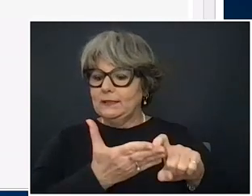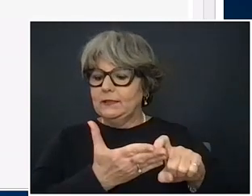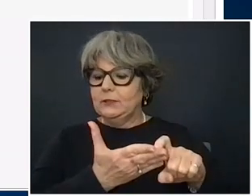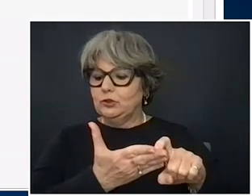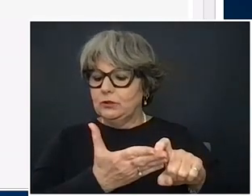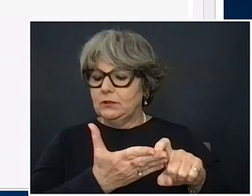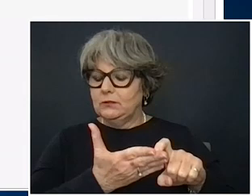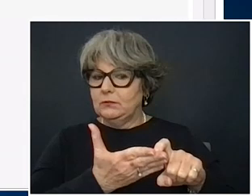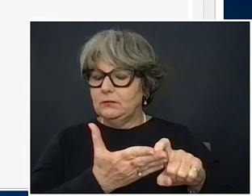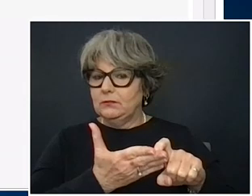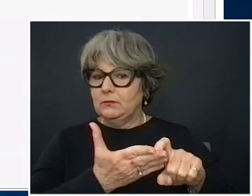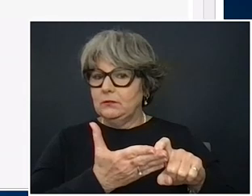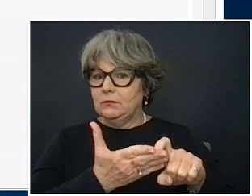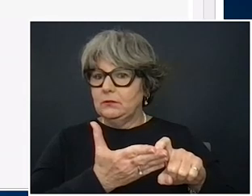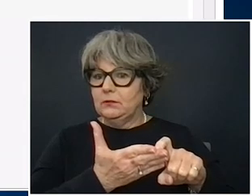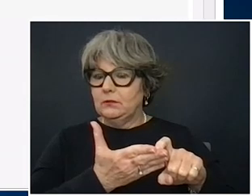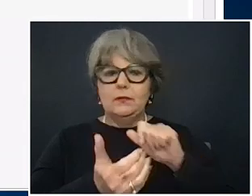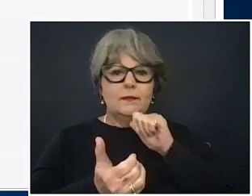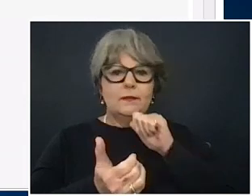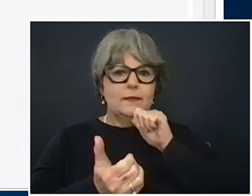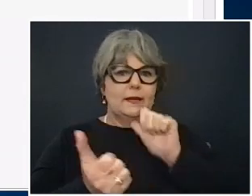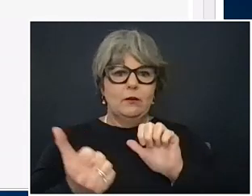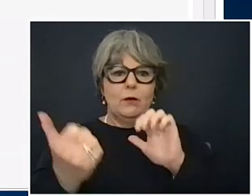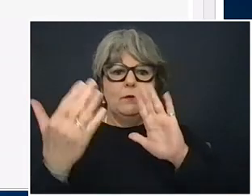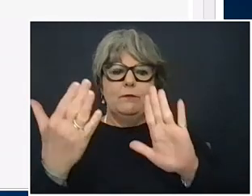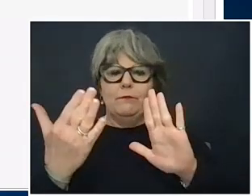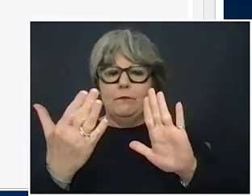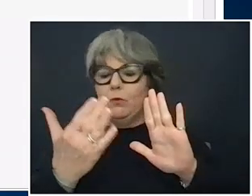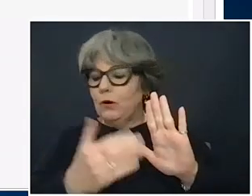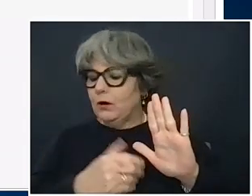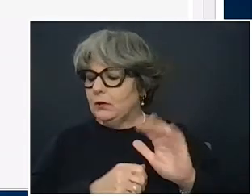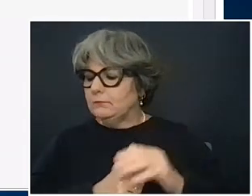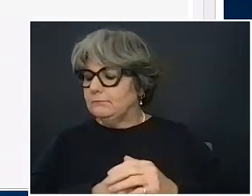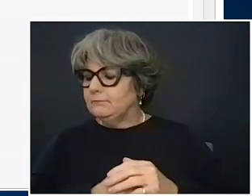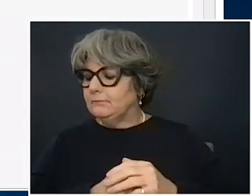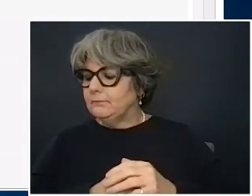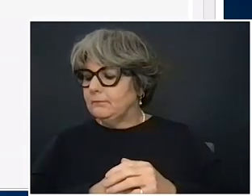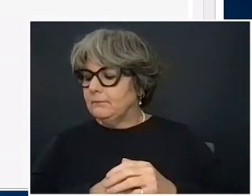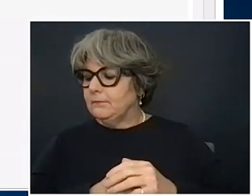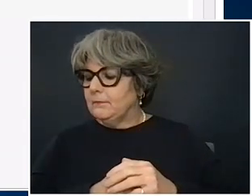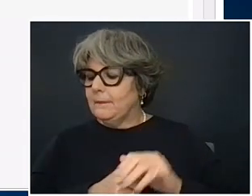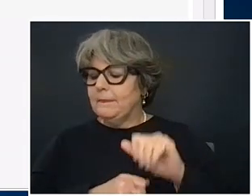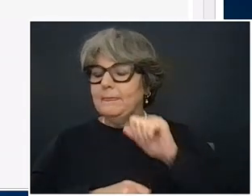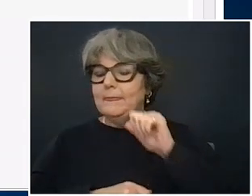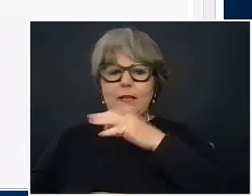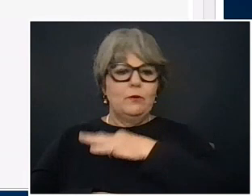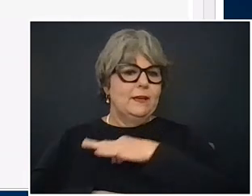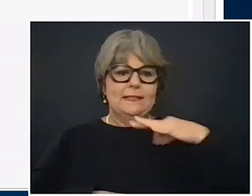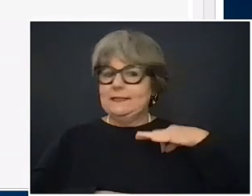don't go before NACIQI and they don't get a staff recommendation until the staff is